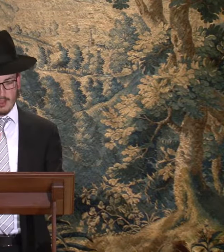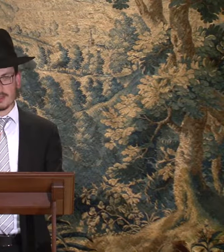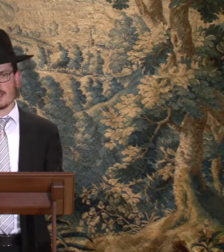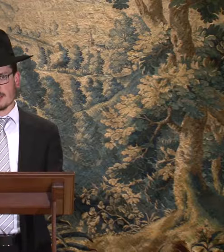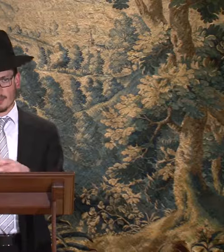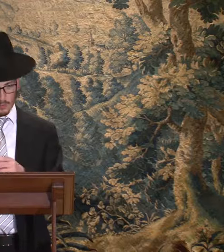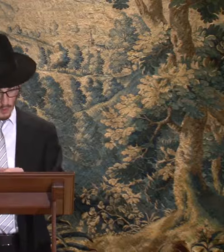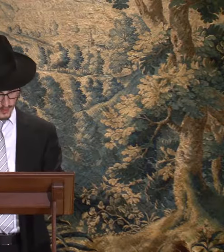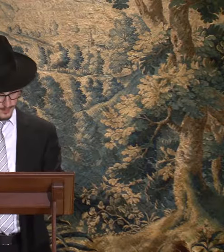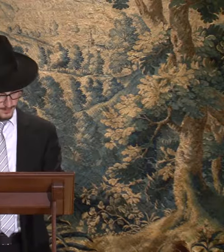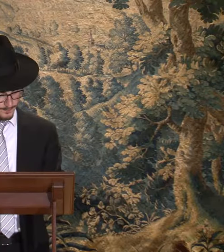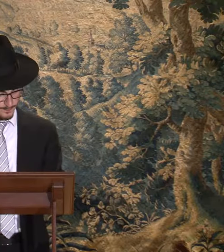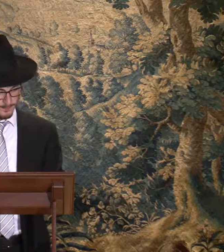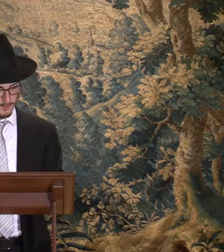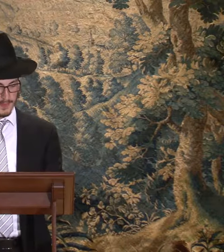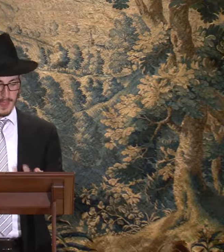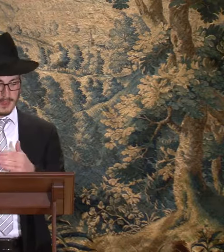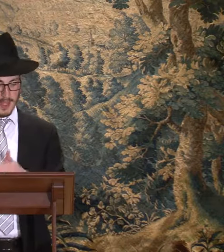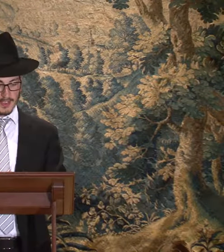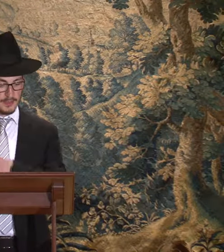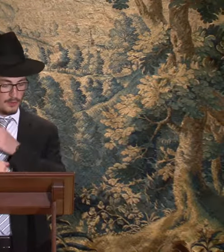learn Torah like I did at Yeshivas Nefesh Dovid.